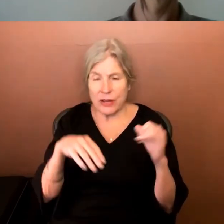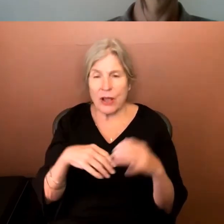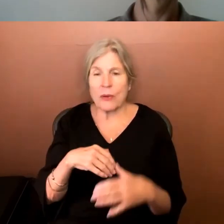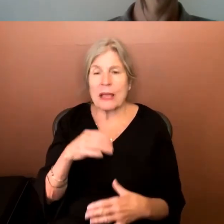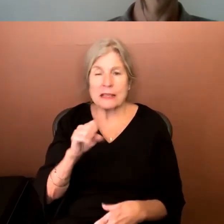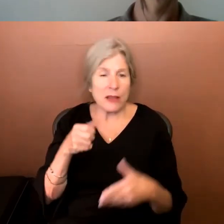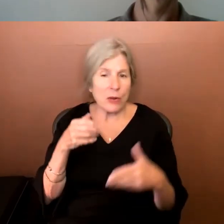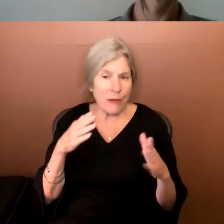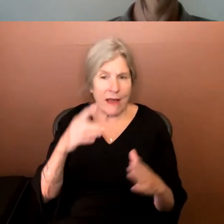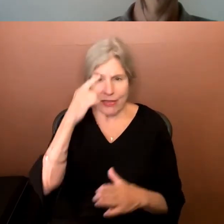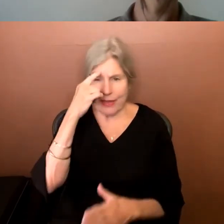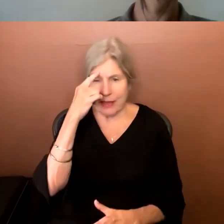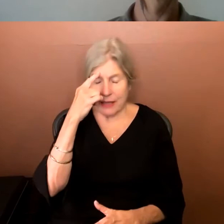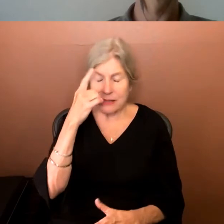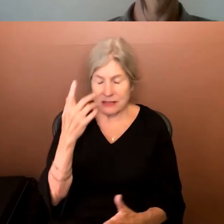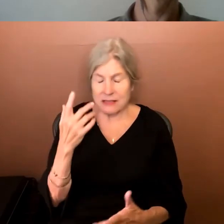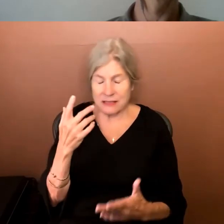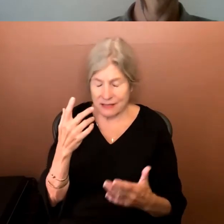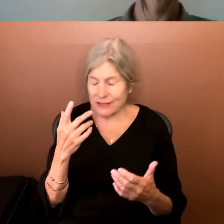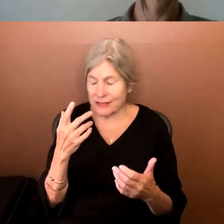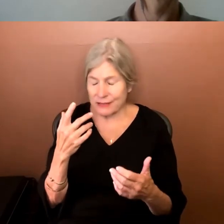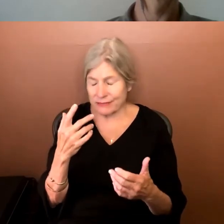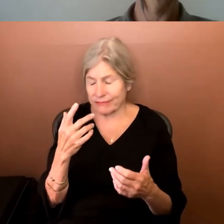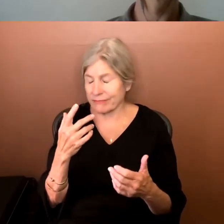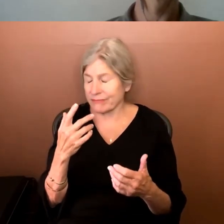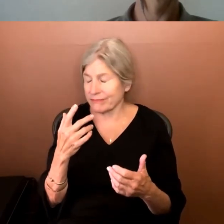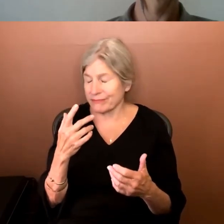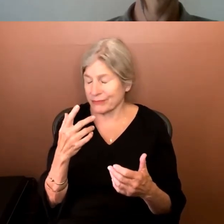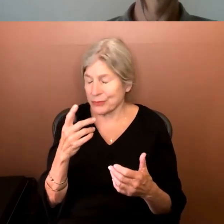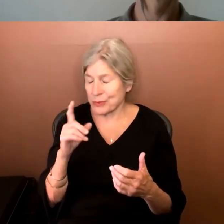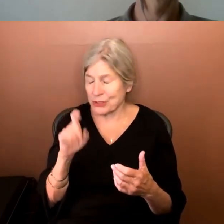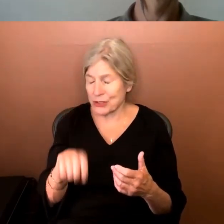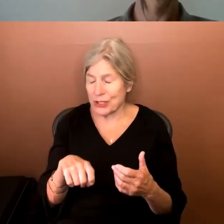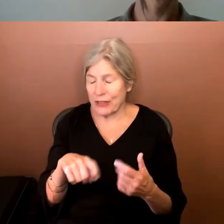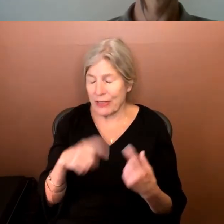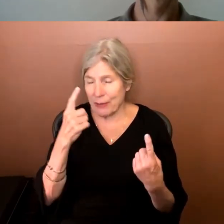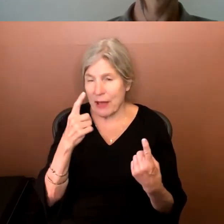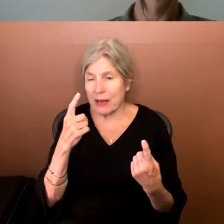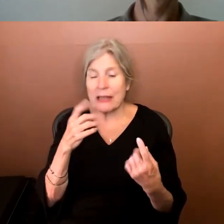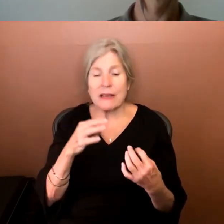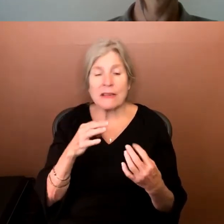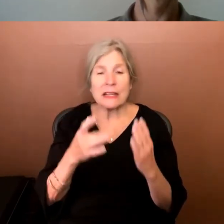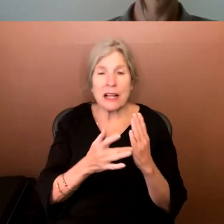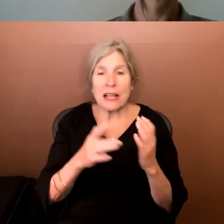and I think it's legit for us to consider whether or not technology can afford us independence